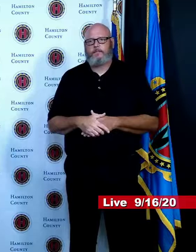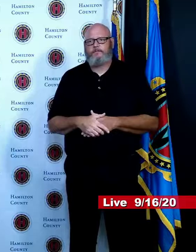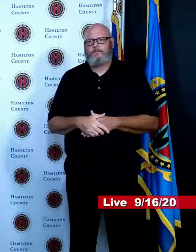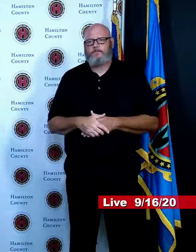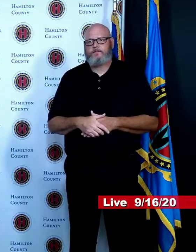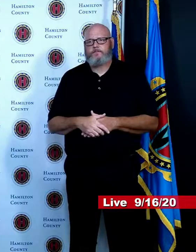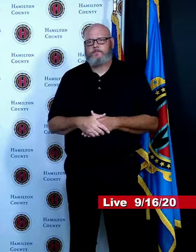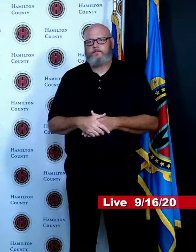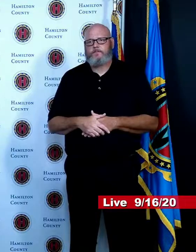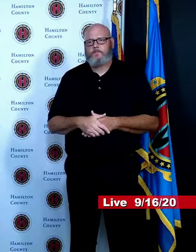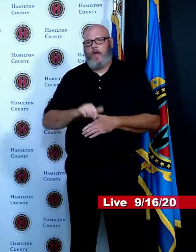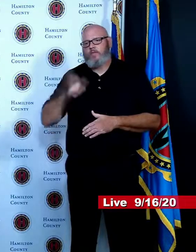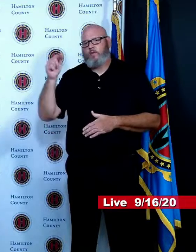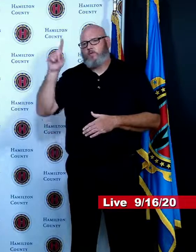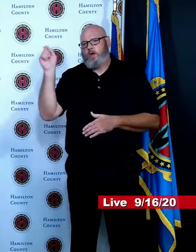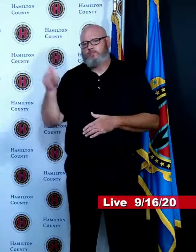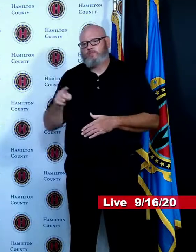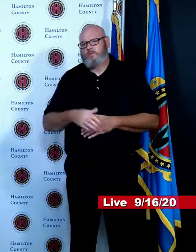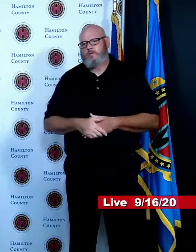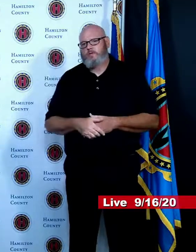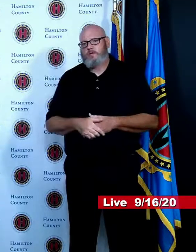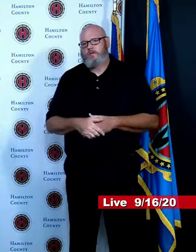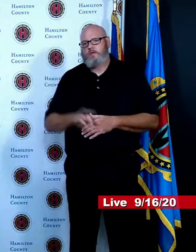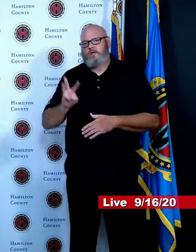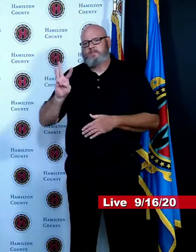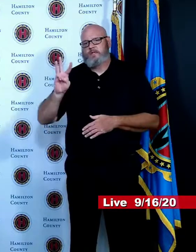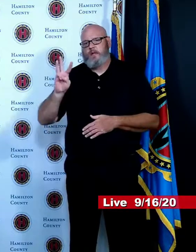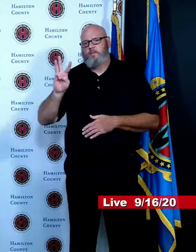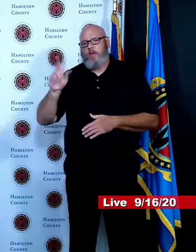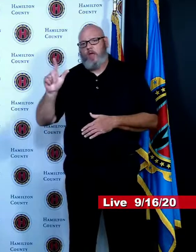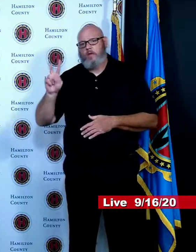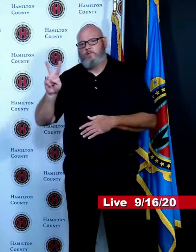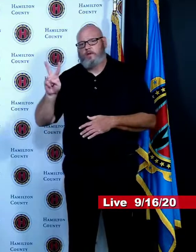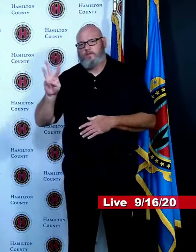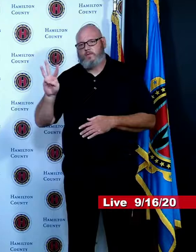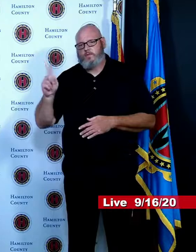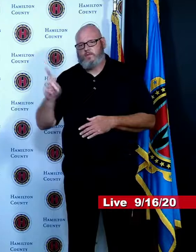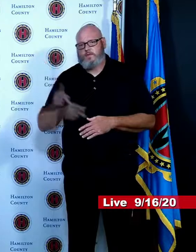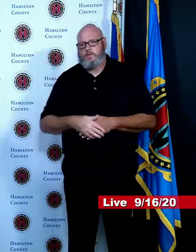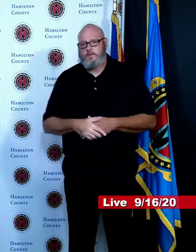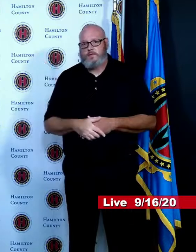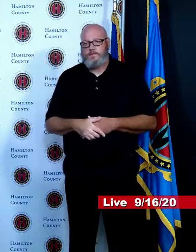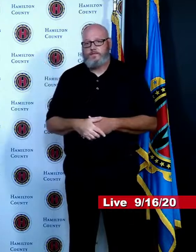one from WLWT can you specify what meeting is being held to discuss